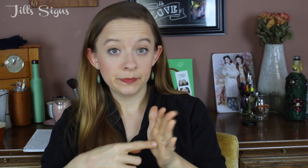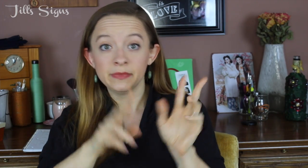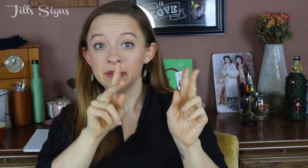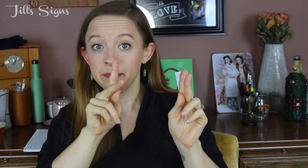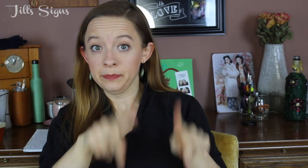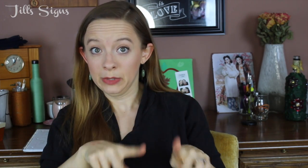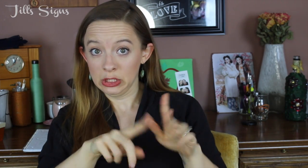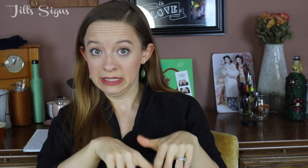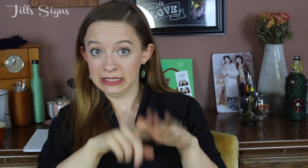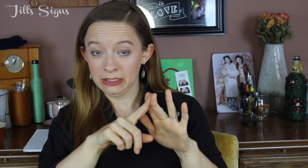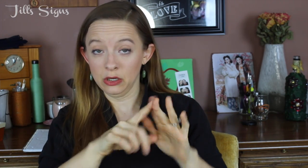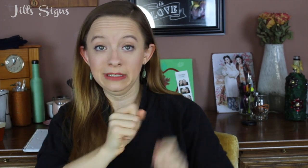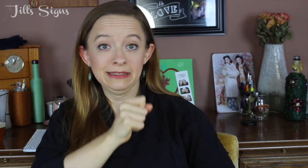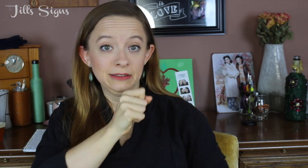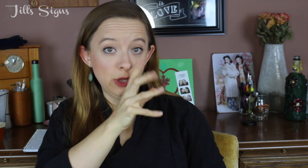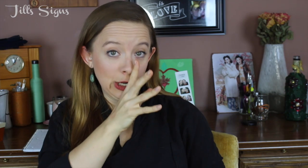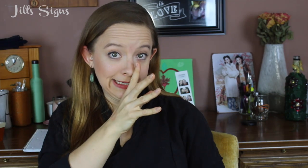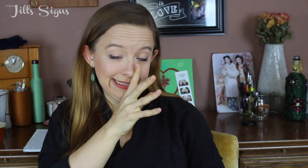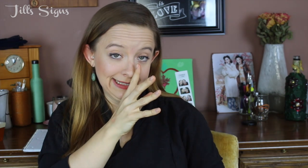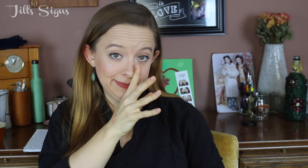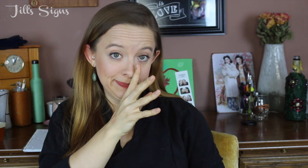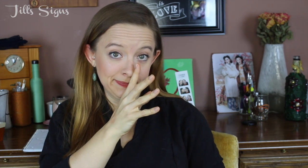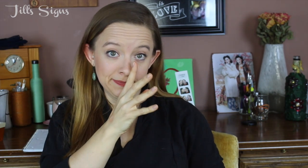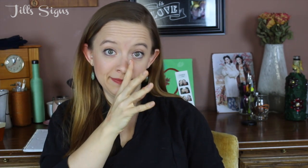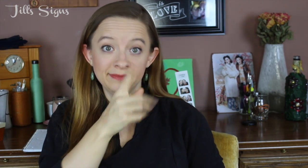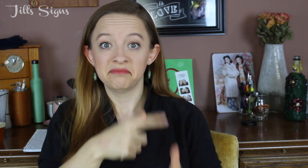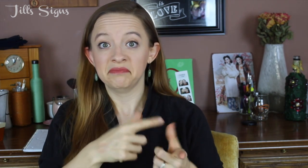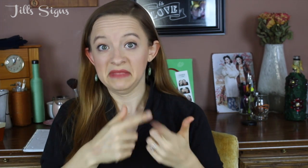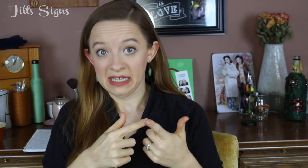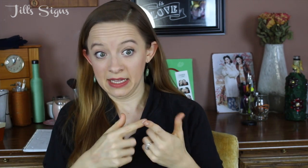for example the person starts talking,